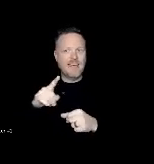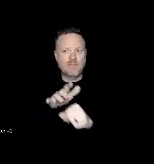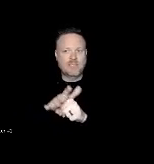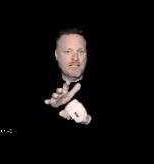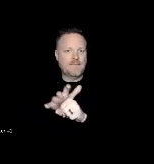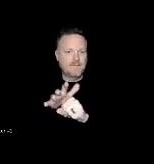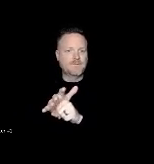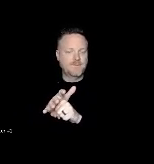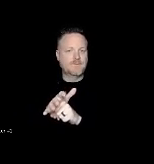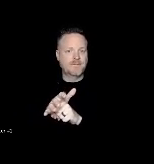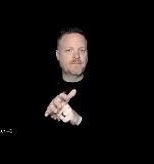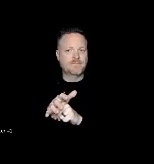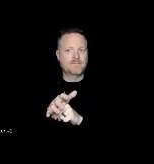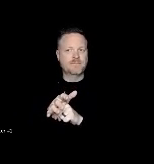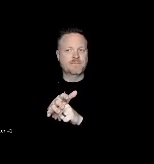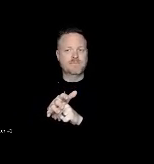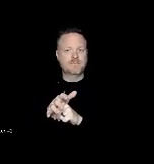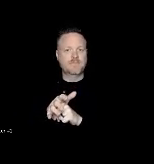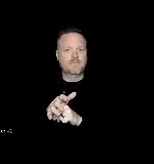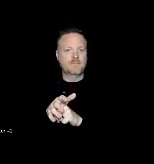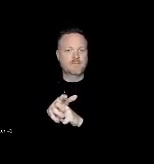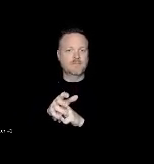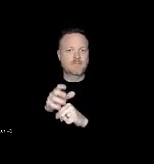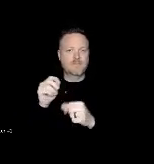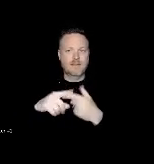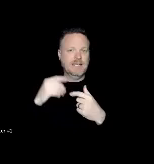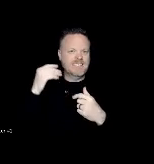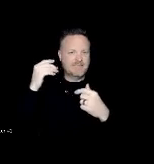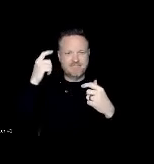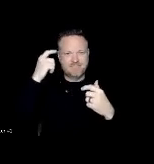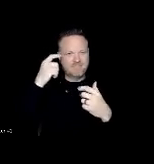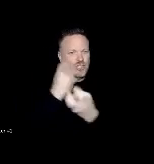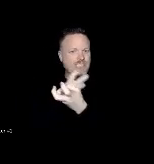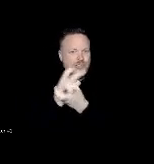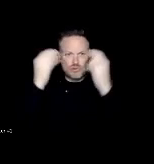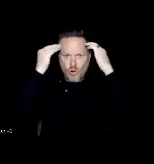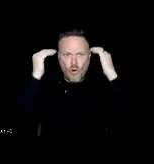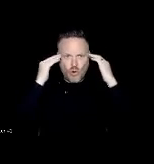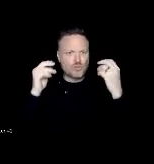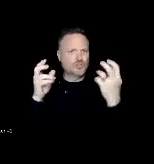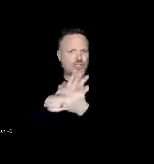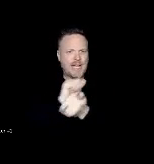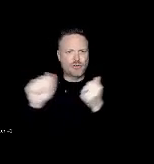it was shattered. His skull was shattered. They took out a big hunk of his skull,